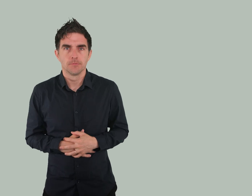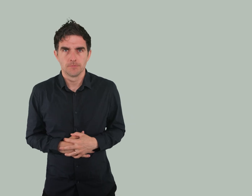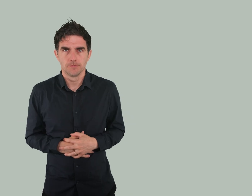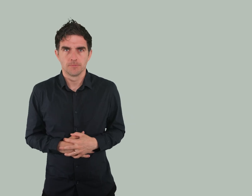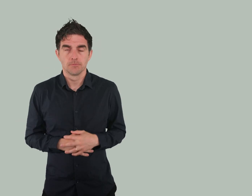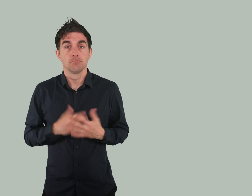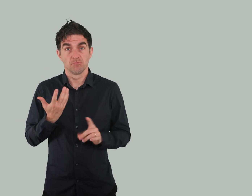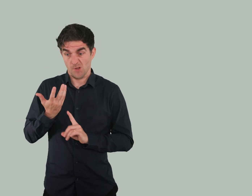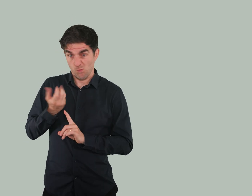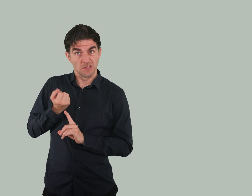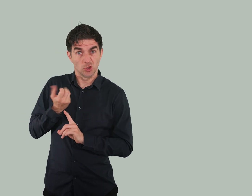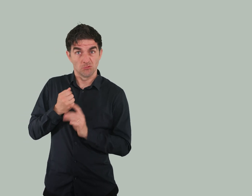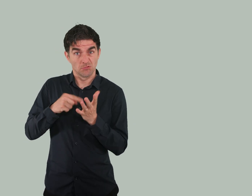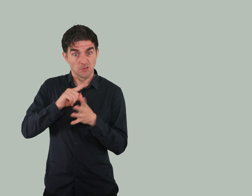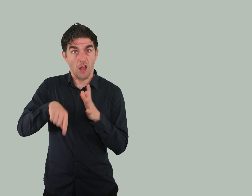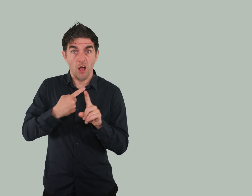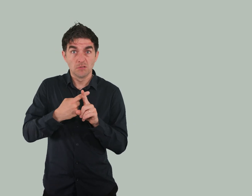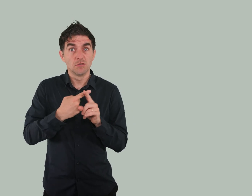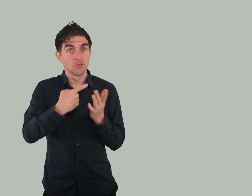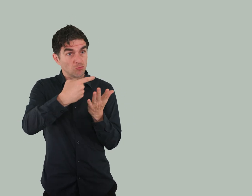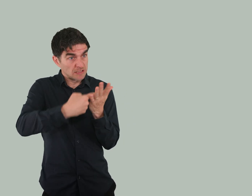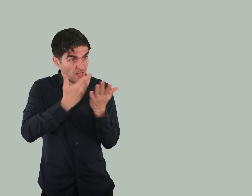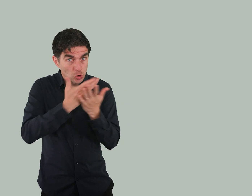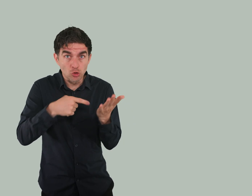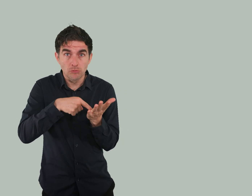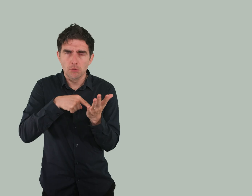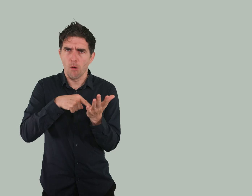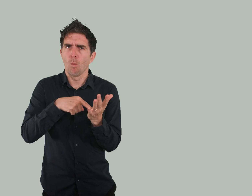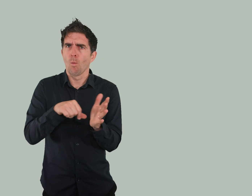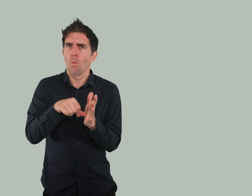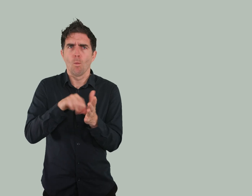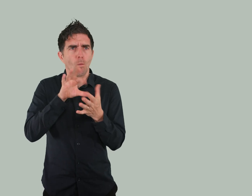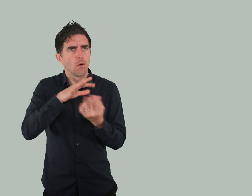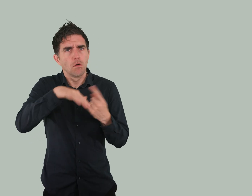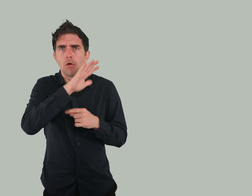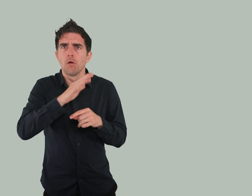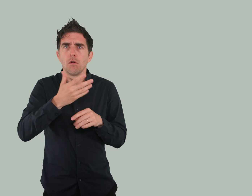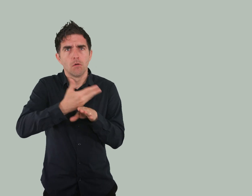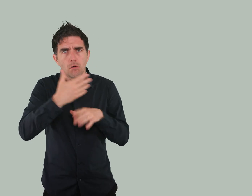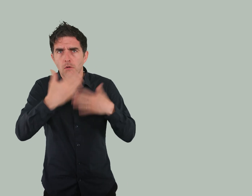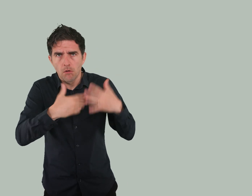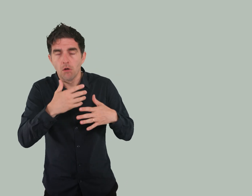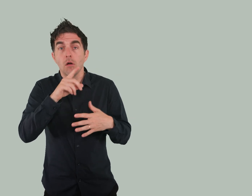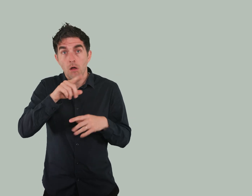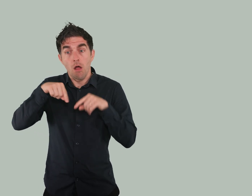268. Wages, taxes and regulations all have an impact on the labour market,